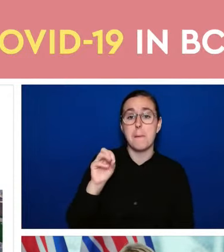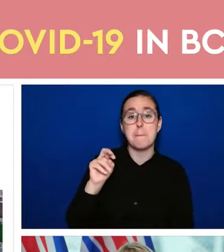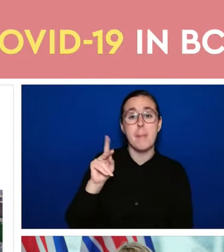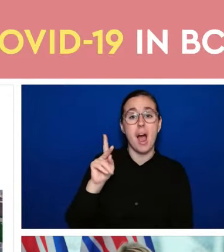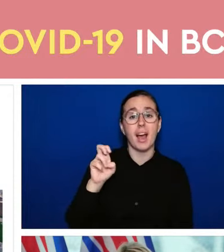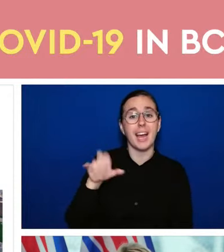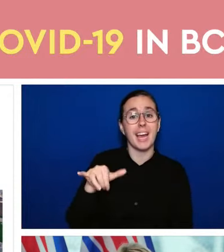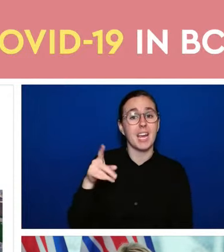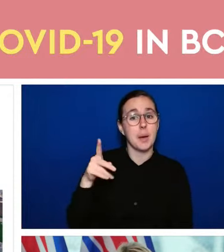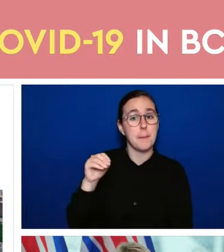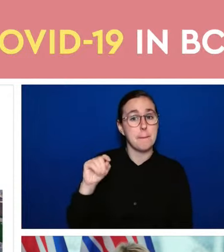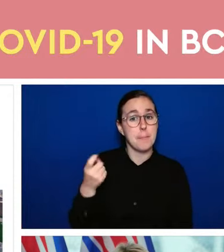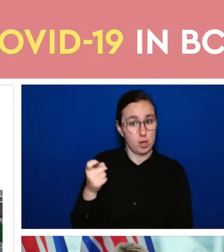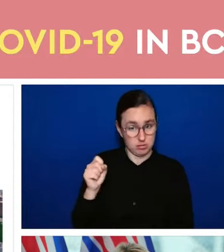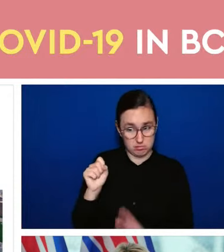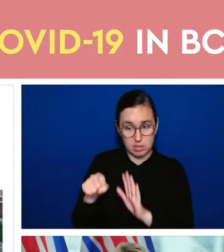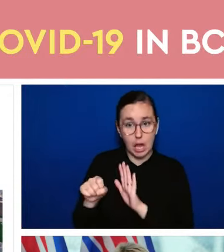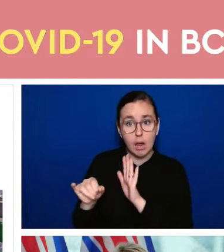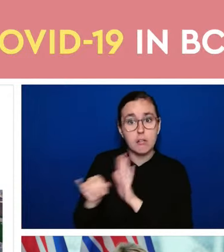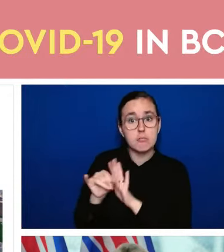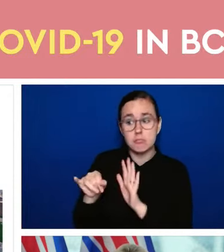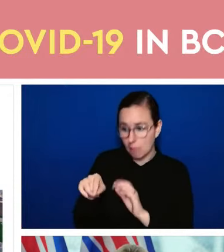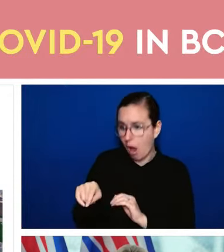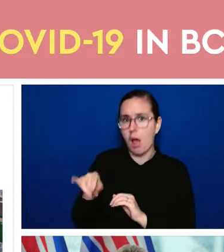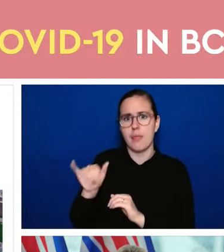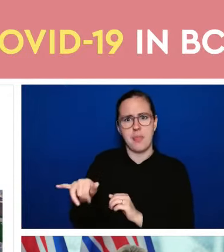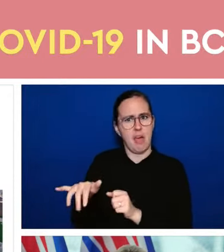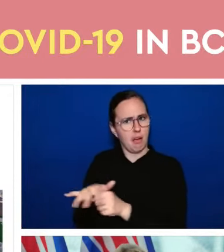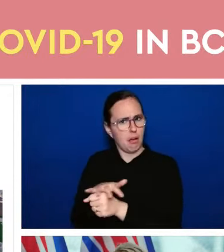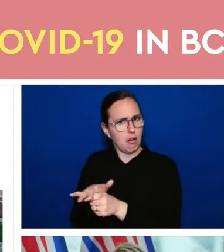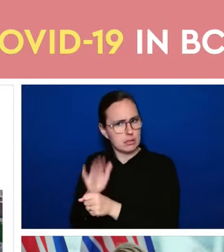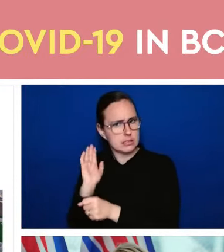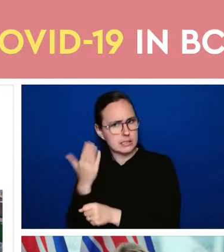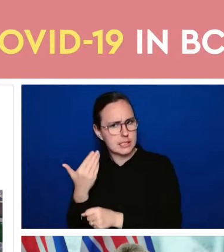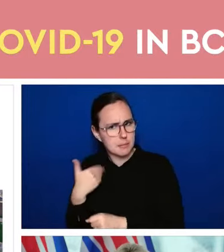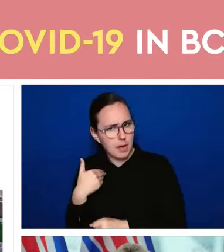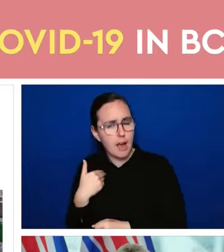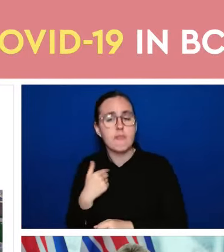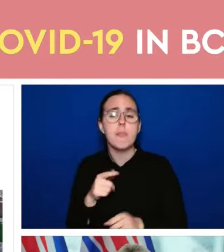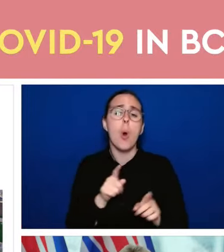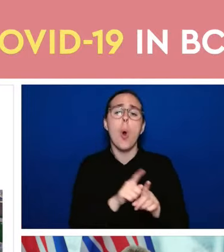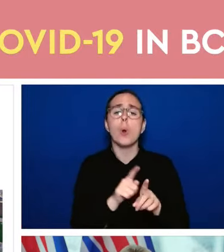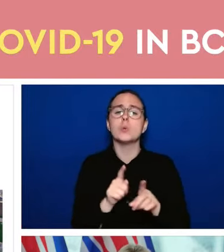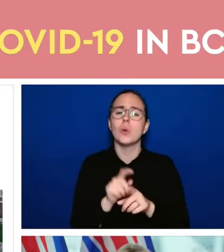trends incorporated as far as coverage to over time. And it's